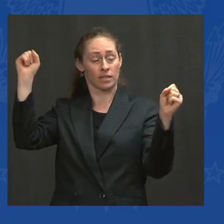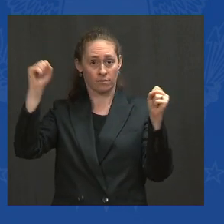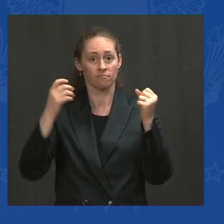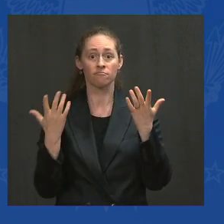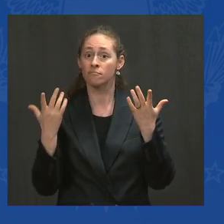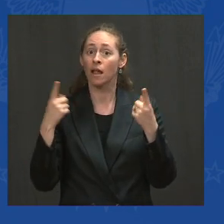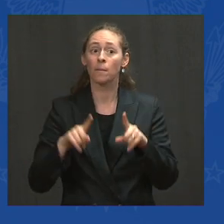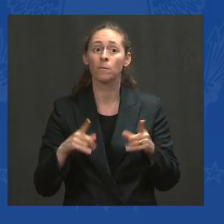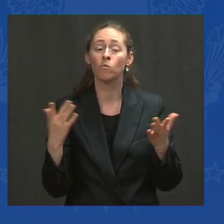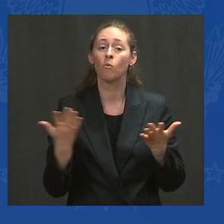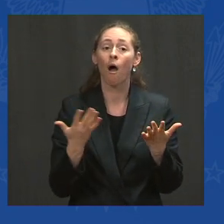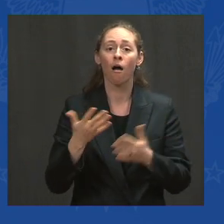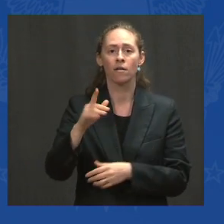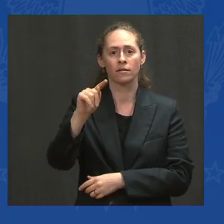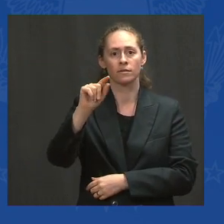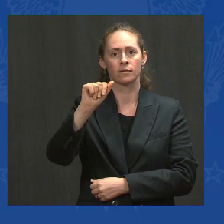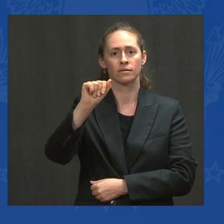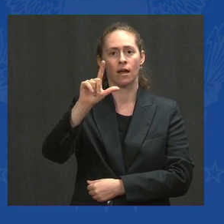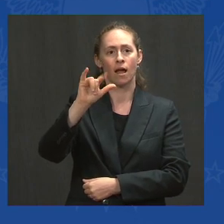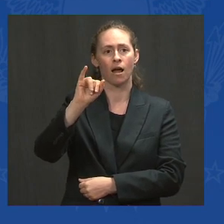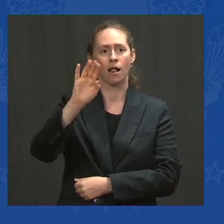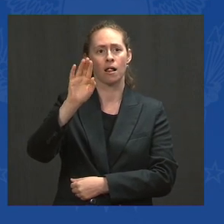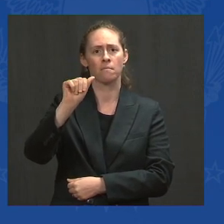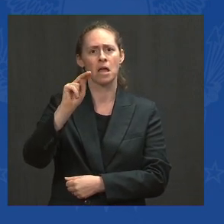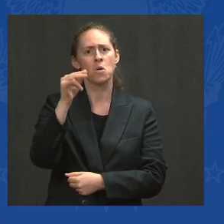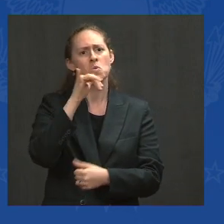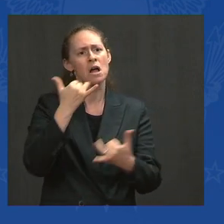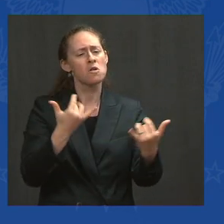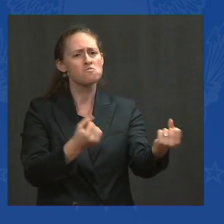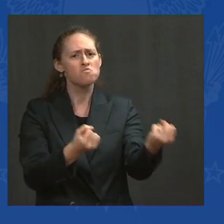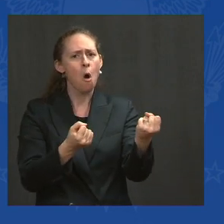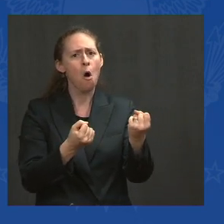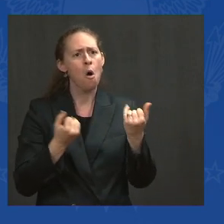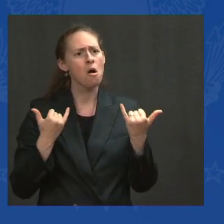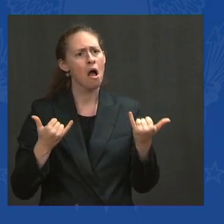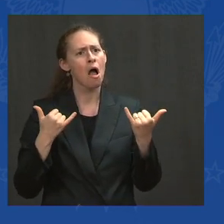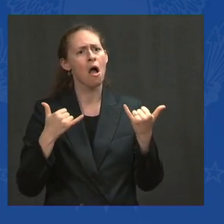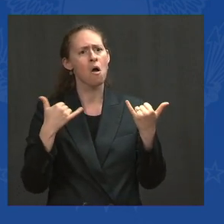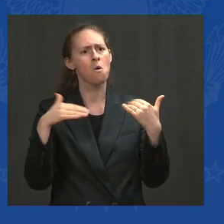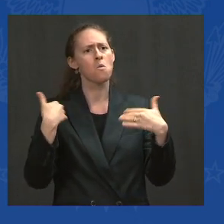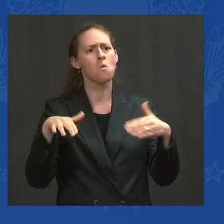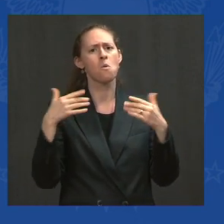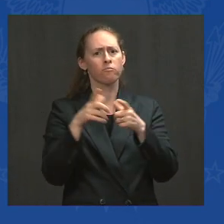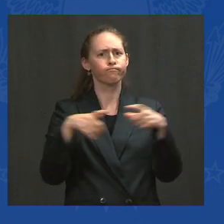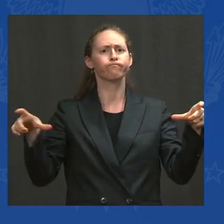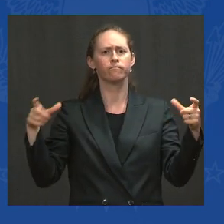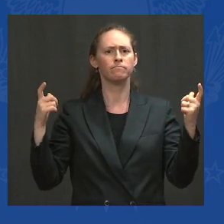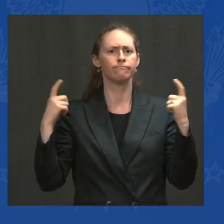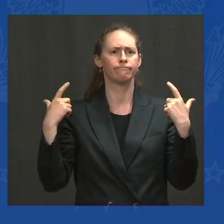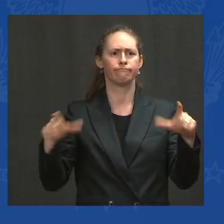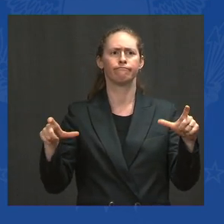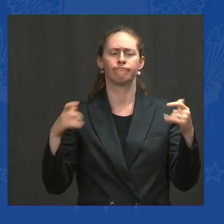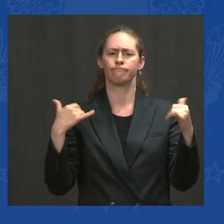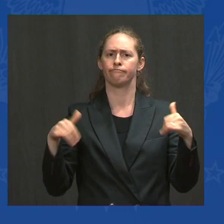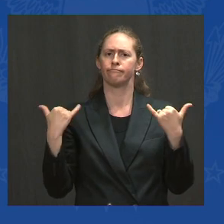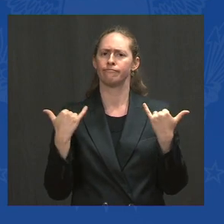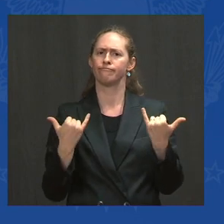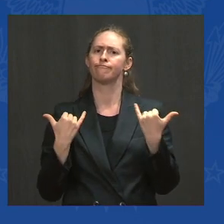is at its strongest militarily since 2001. The number of U.S. forces in Afghanistan had been reduced to a bare